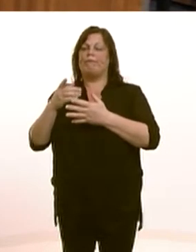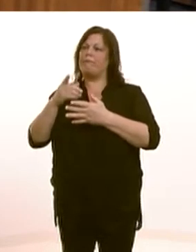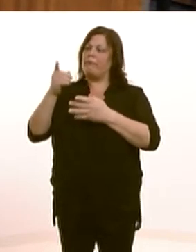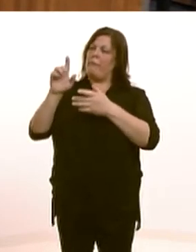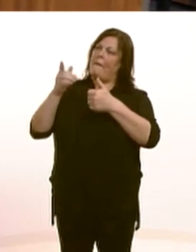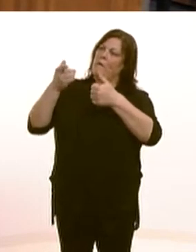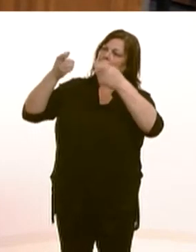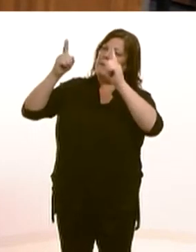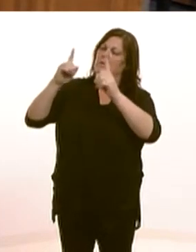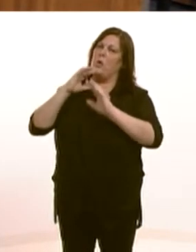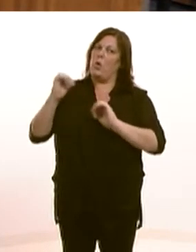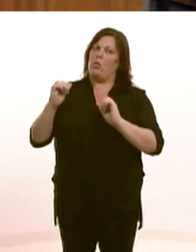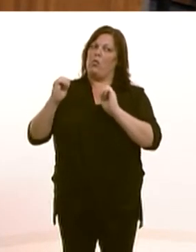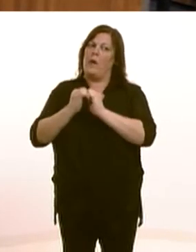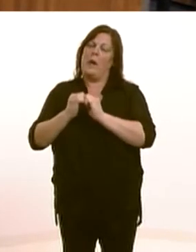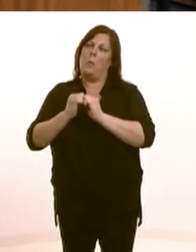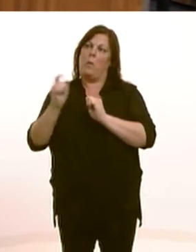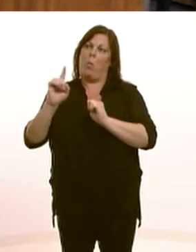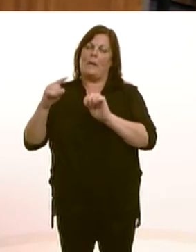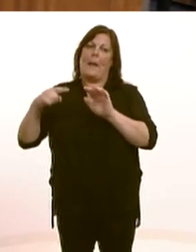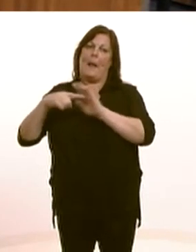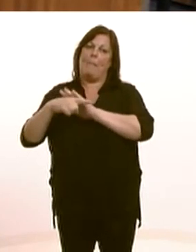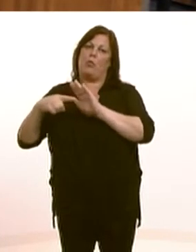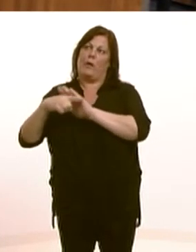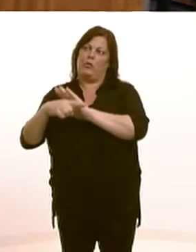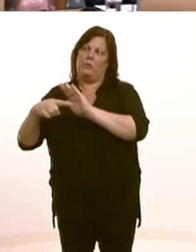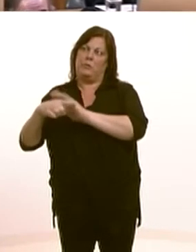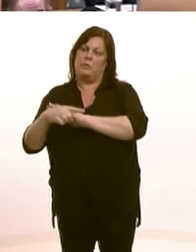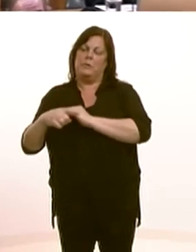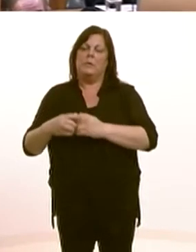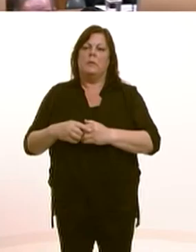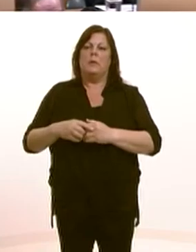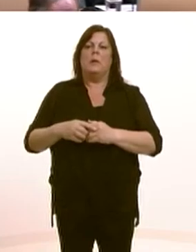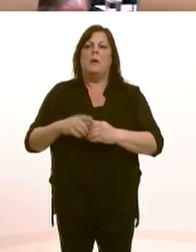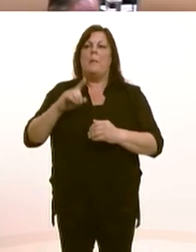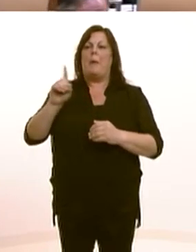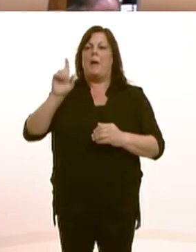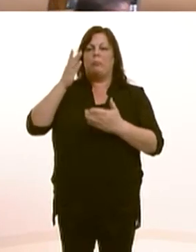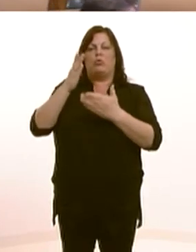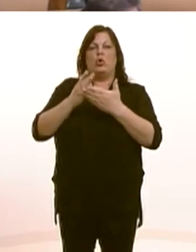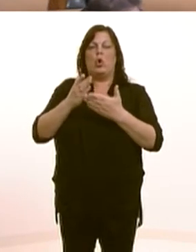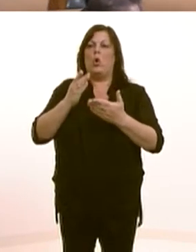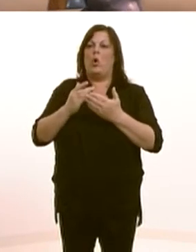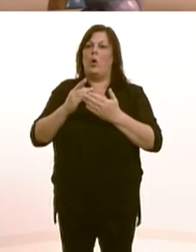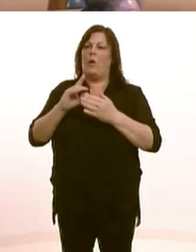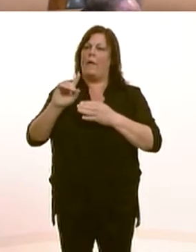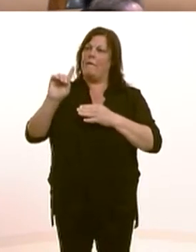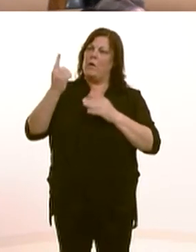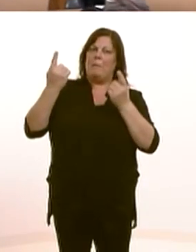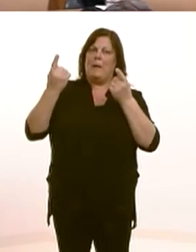But Iím sure the First Minister is looking forward with as much relish as I am to the